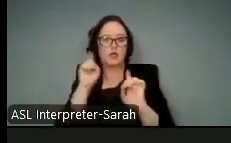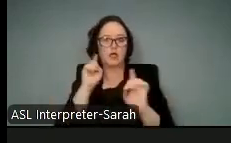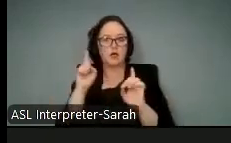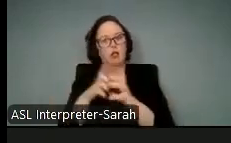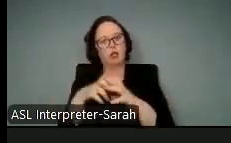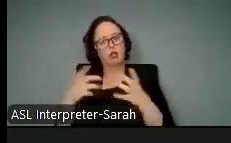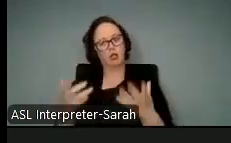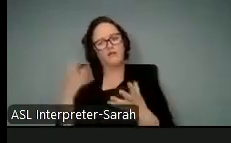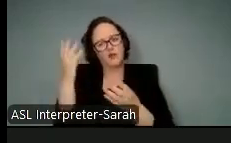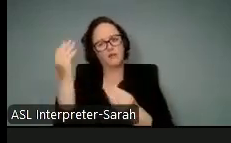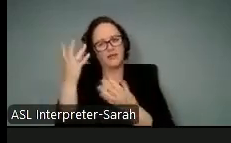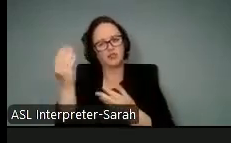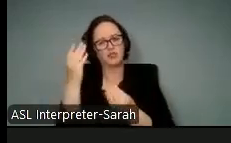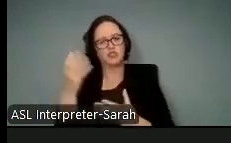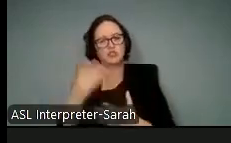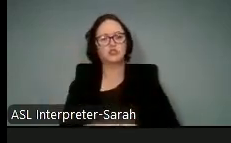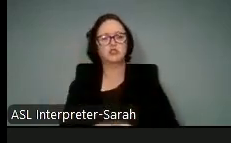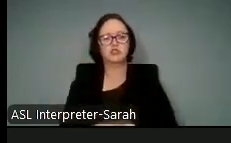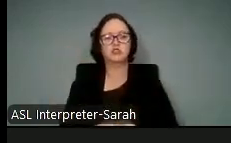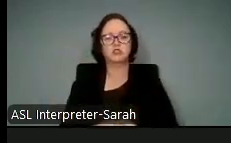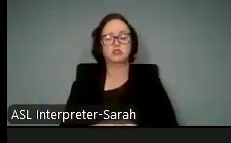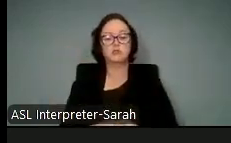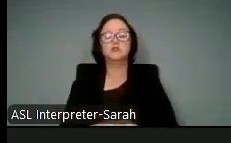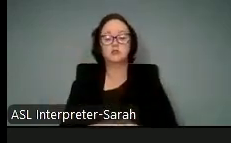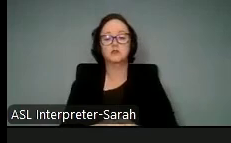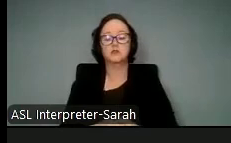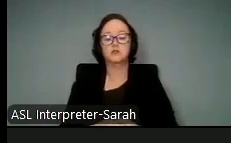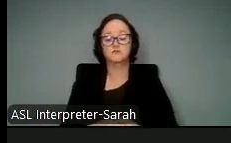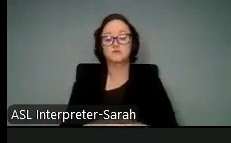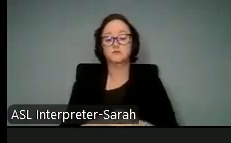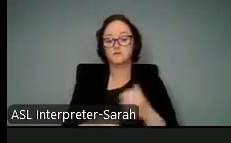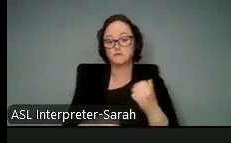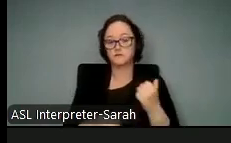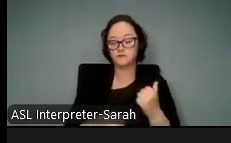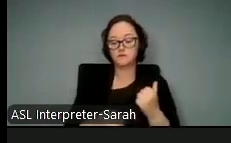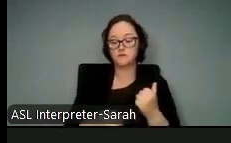Lynn: Yeah, and in the document work that I have done too, that is...